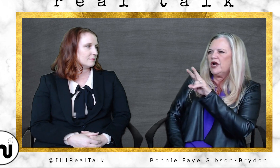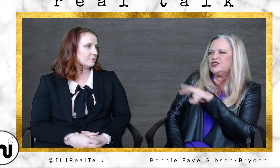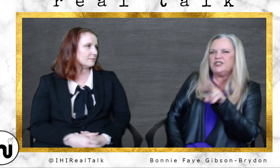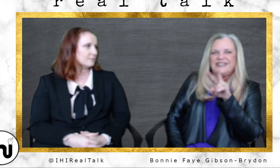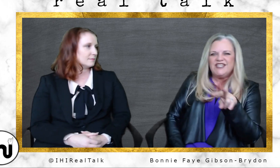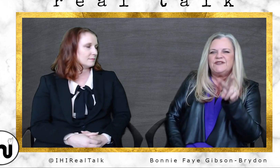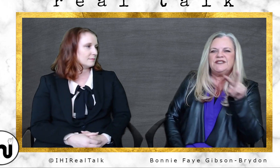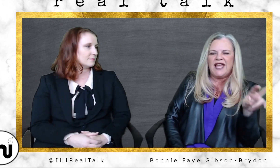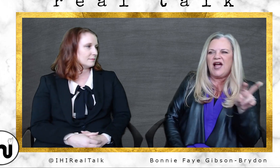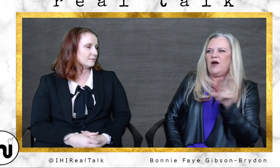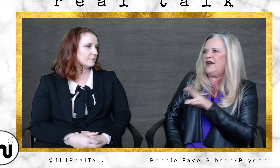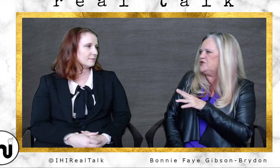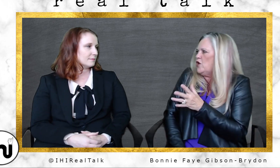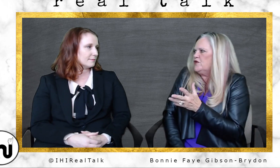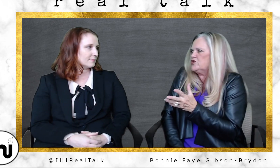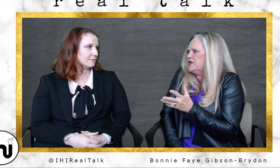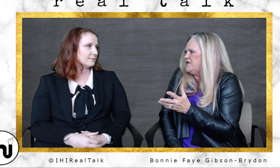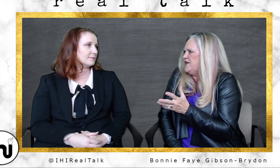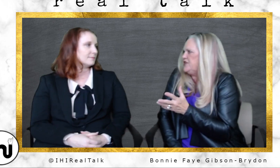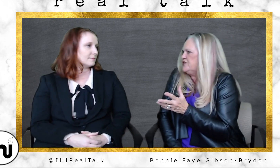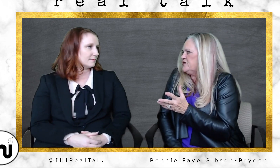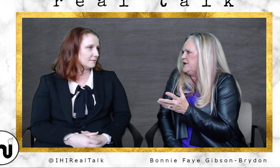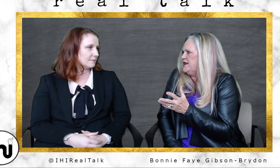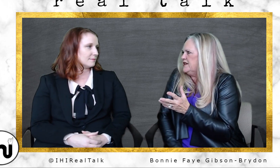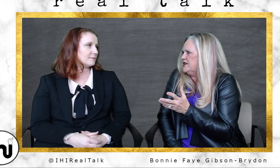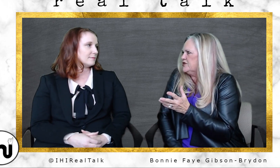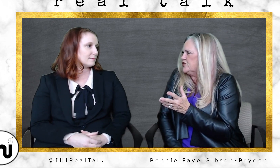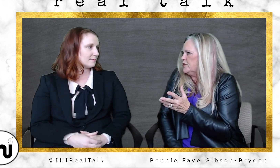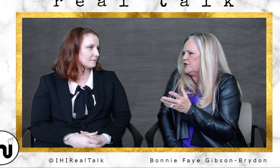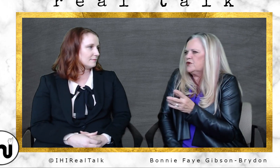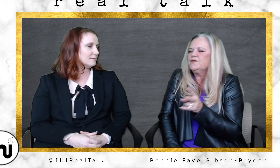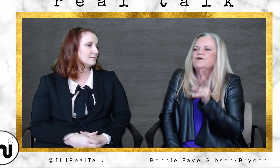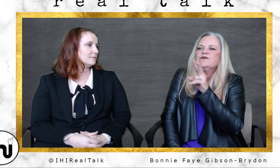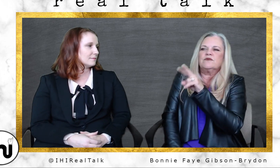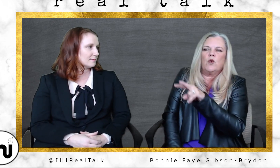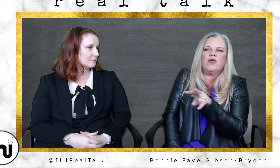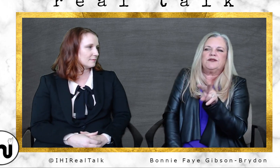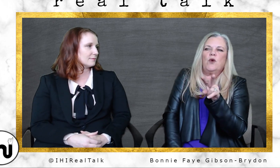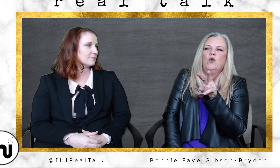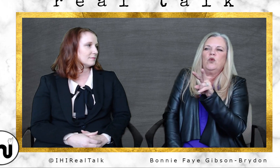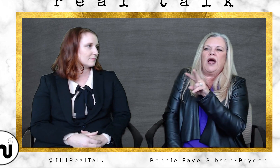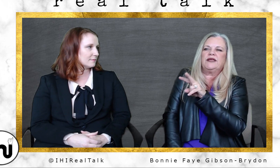even now after over 25 years of being a legal interpreter, "Oh! That's... Oh! I can...